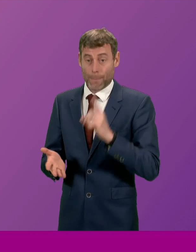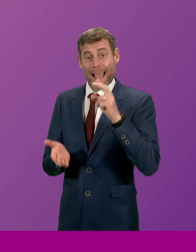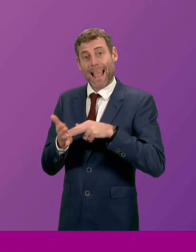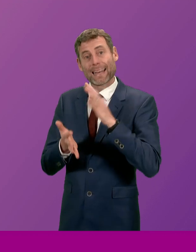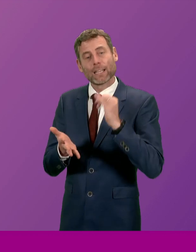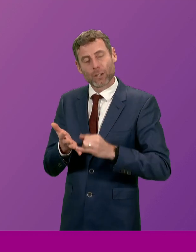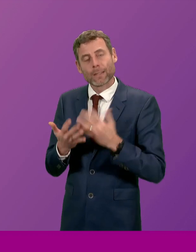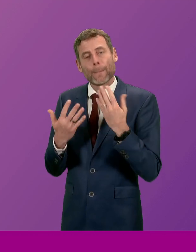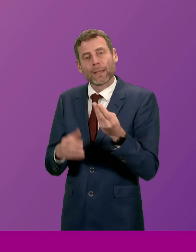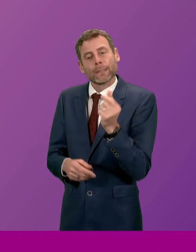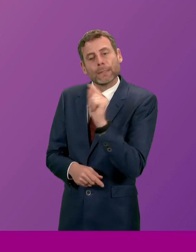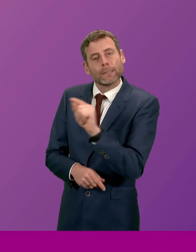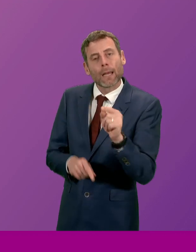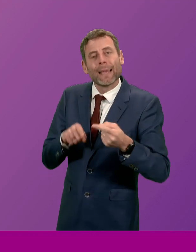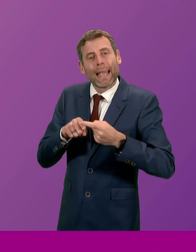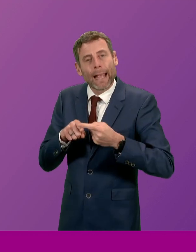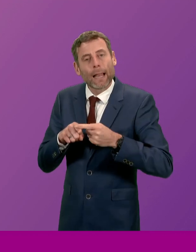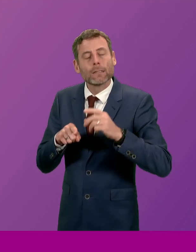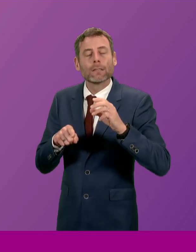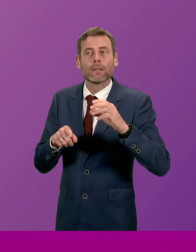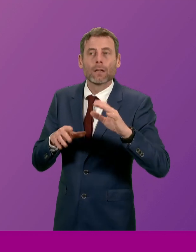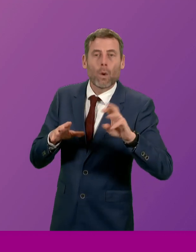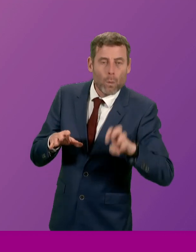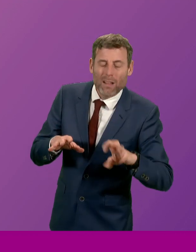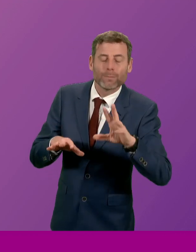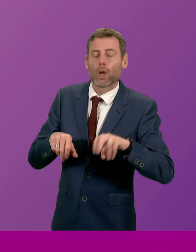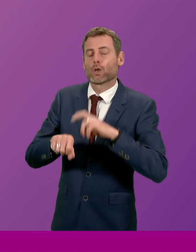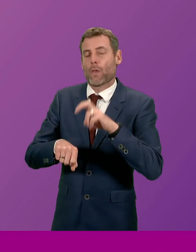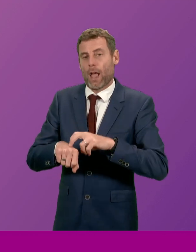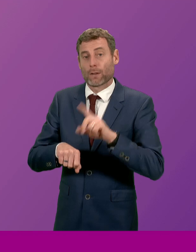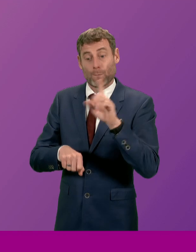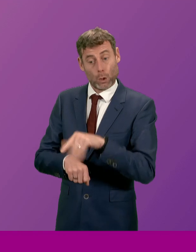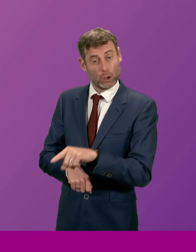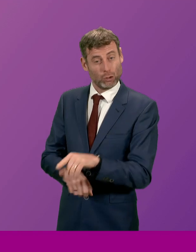number of exceptions in England and Northern Ireland for children in a similar situation,